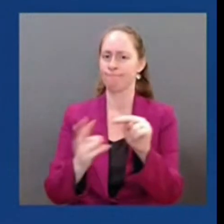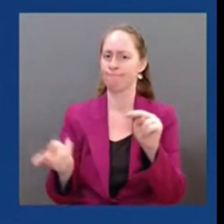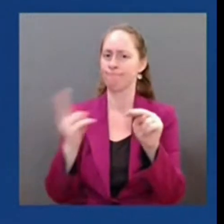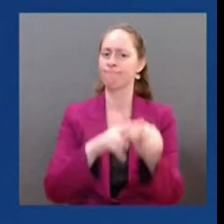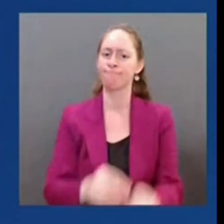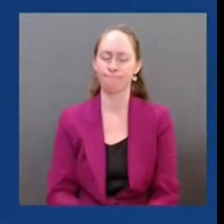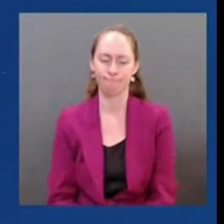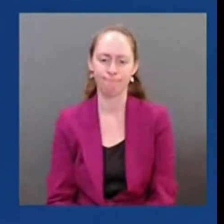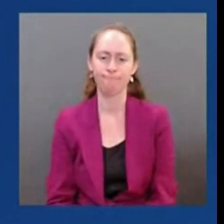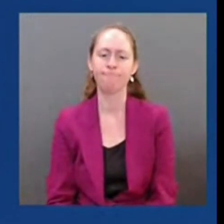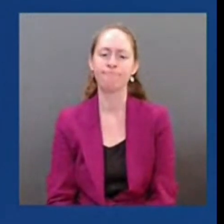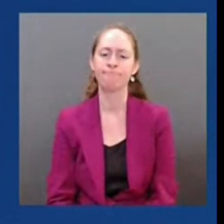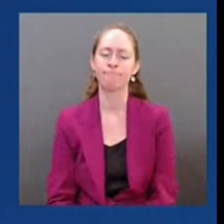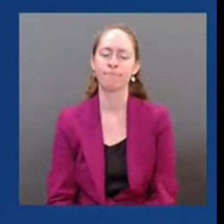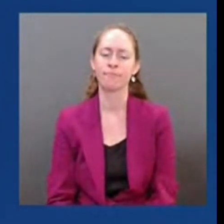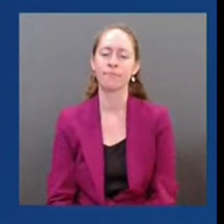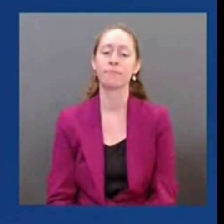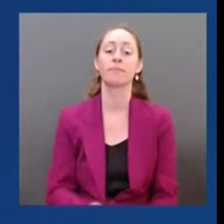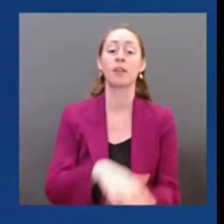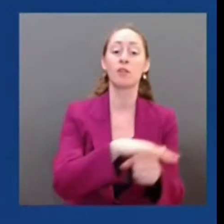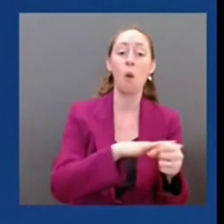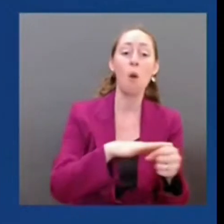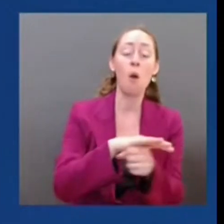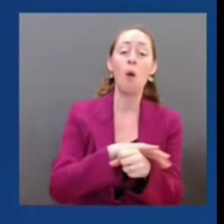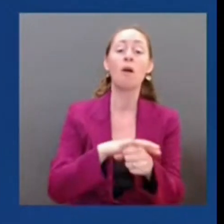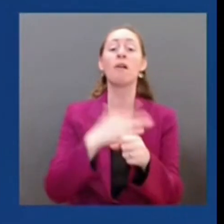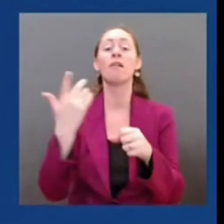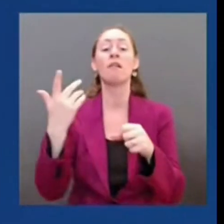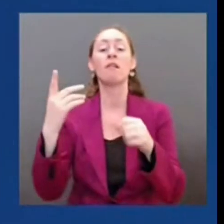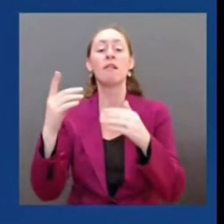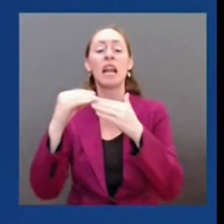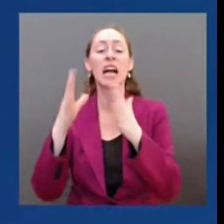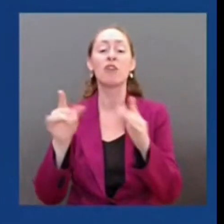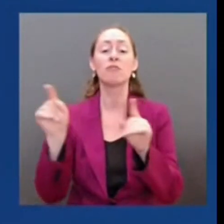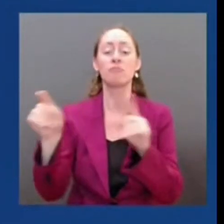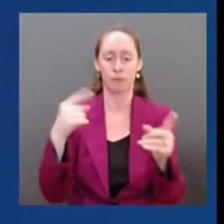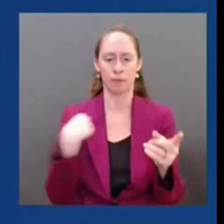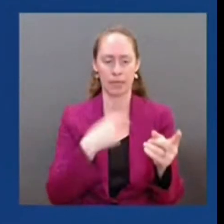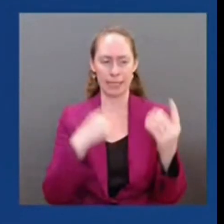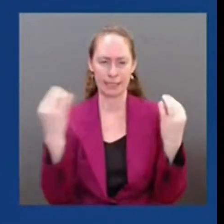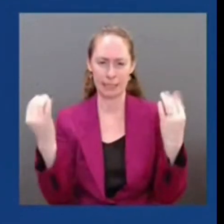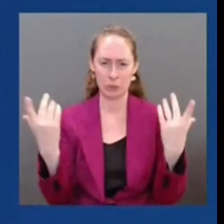AND THERE MEANT TO INFORM COMMUNITIES, LOCAL LEADERS, AND